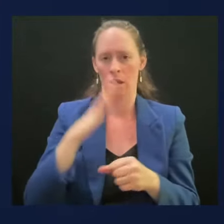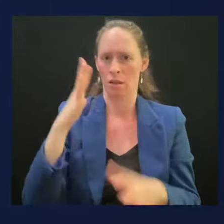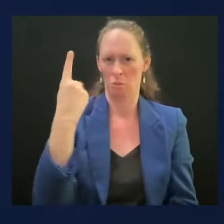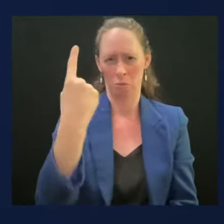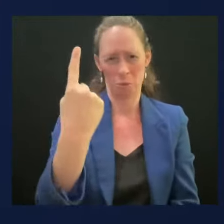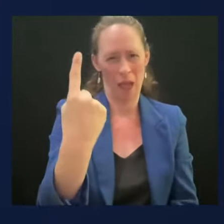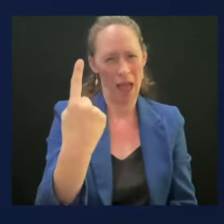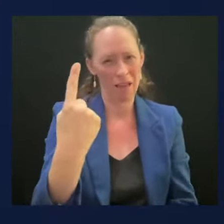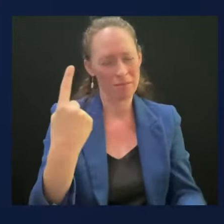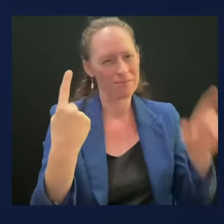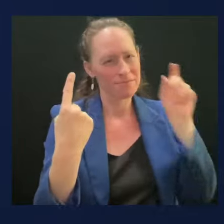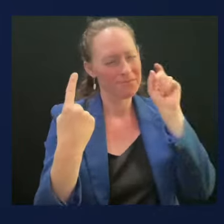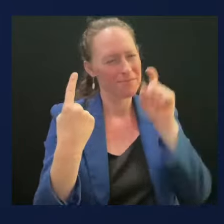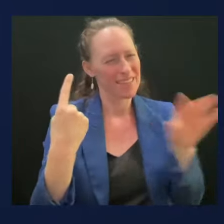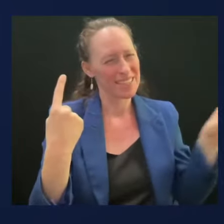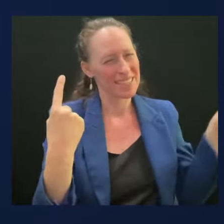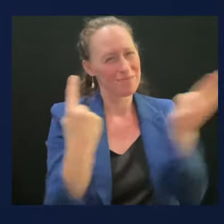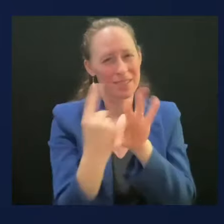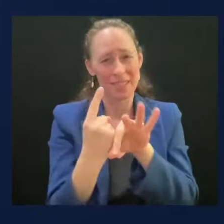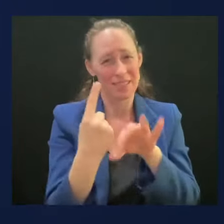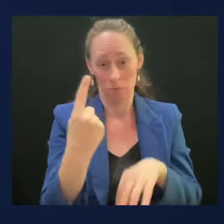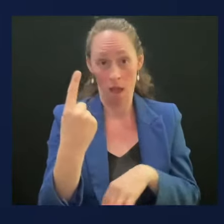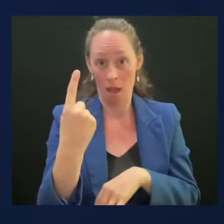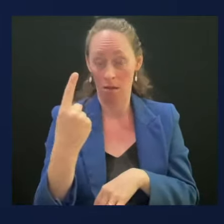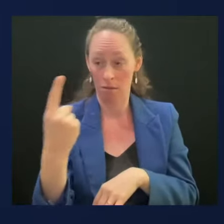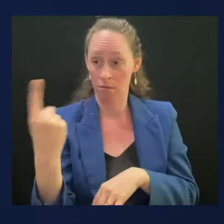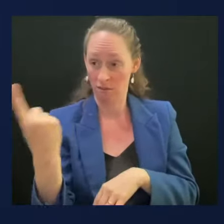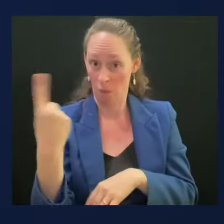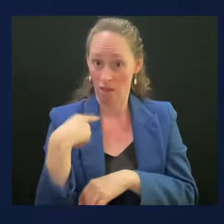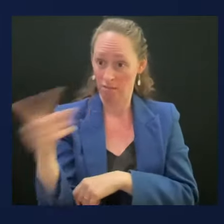and their families when they come home, and when they don't.